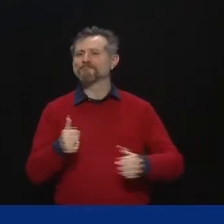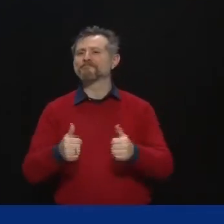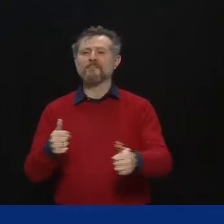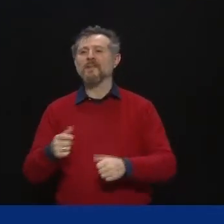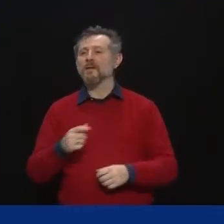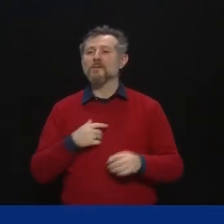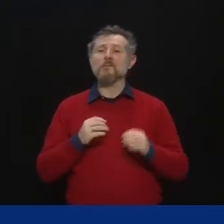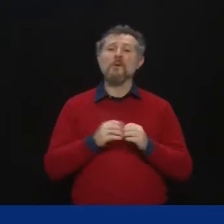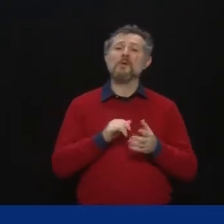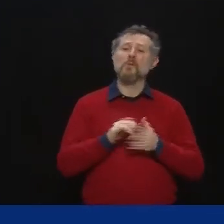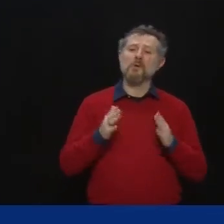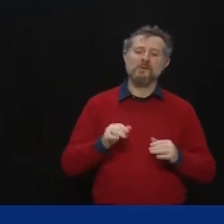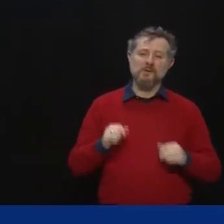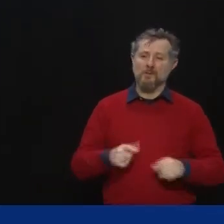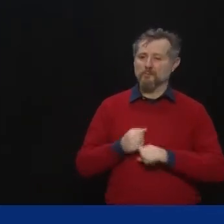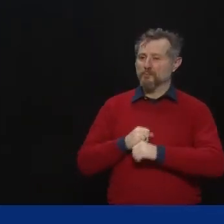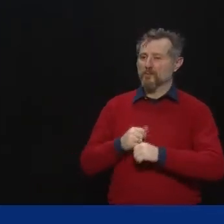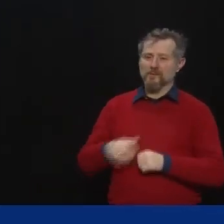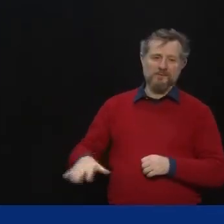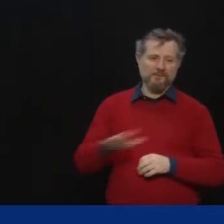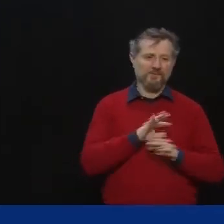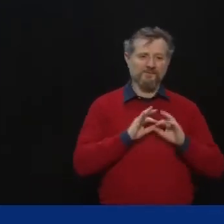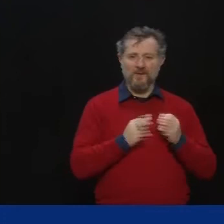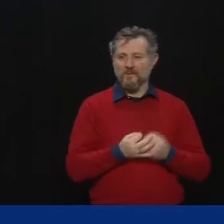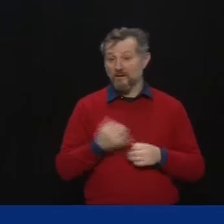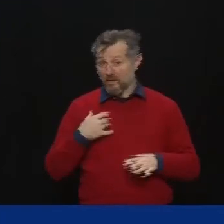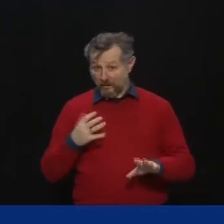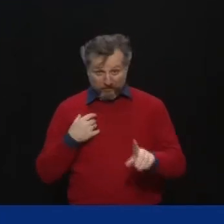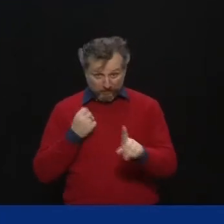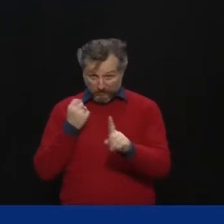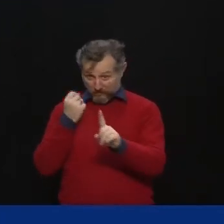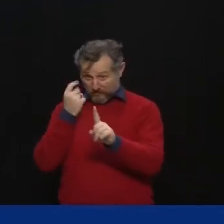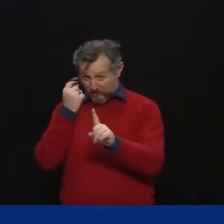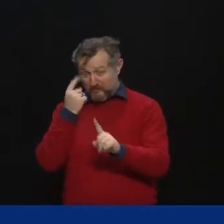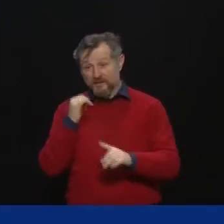LETTER OUT THE DOOR TODAY. WE'RE GOING TO KEEP RAMPING UP TESTING, VACCINE SITES, BOOSTERS